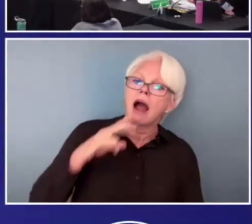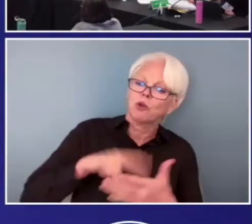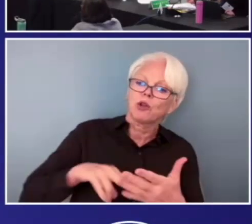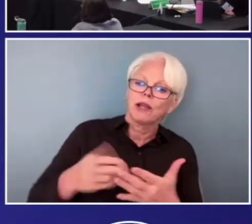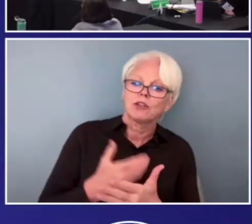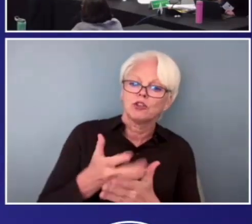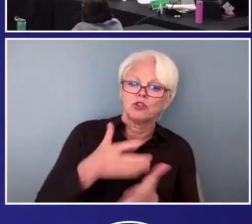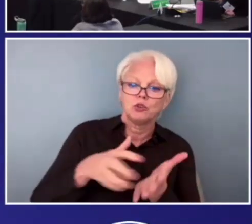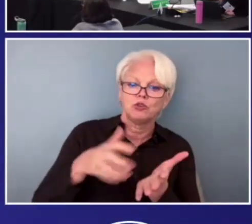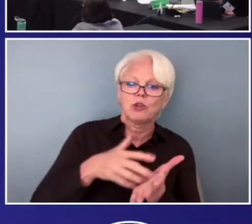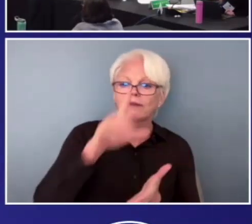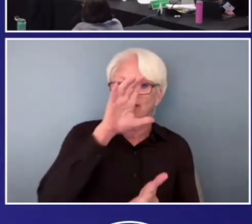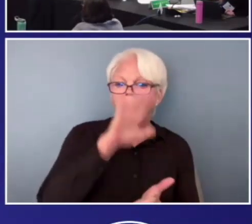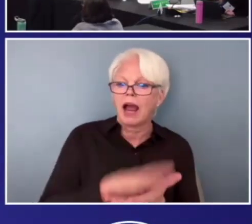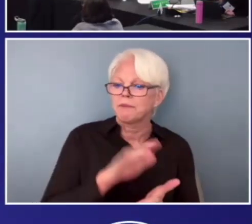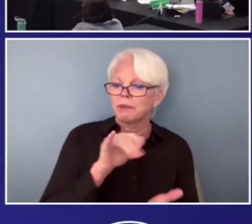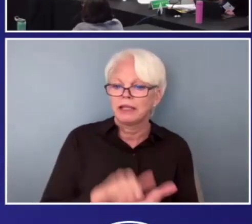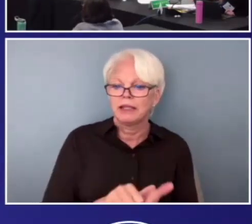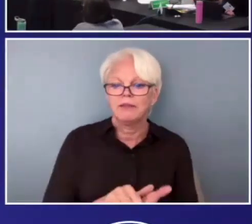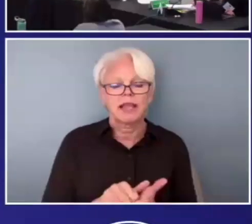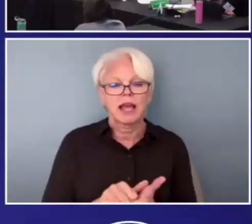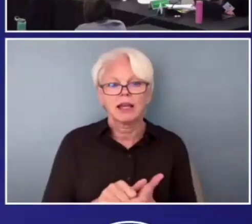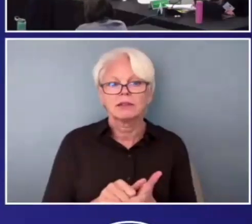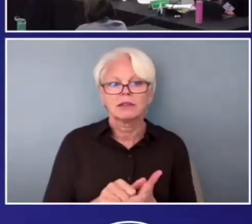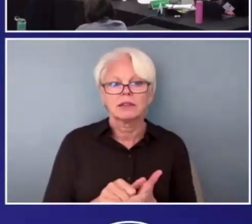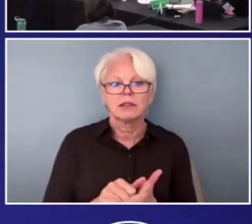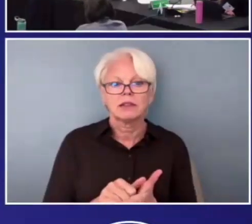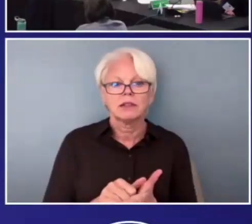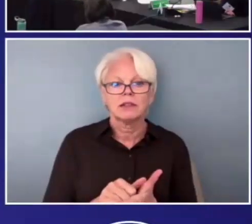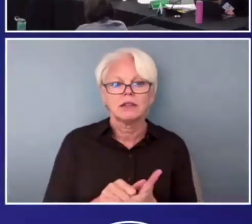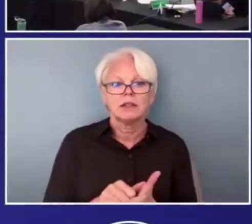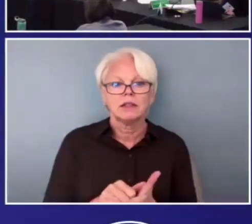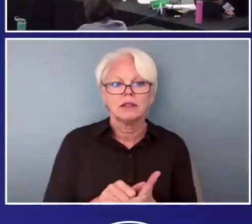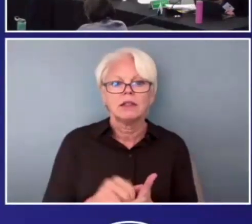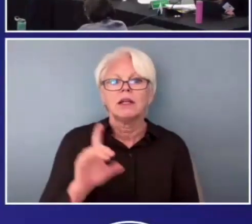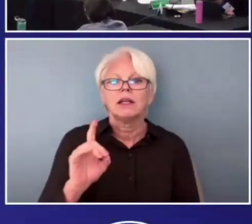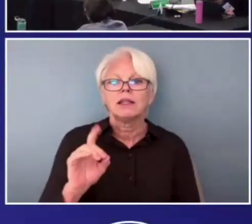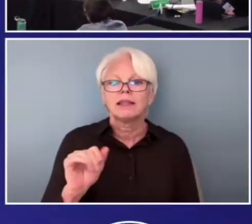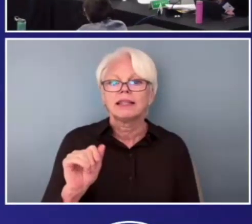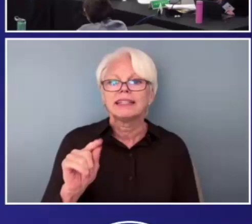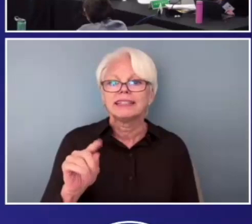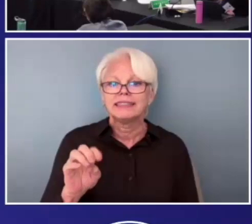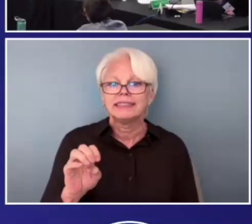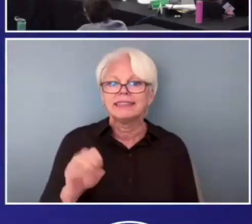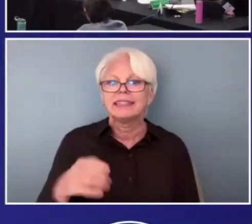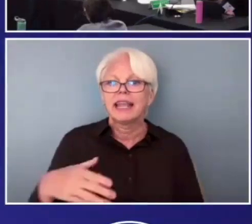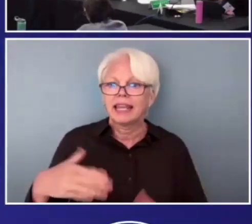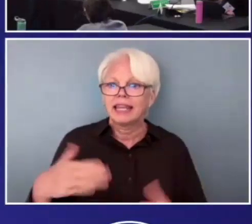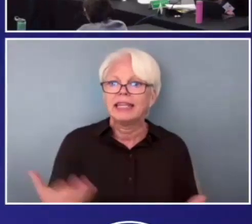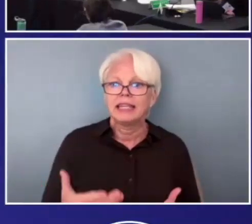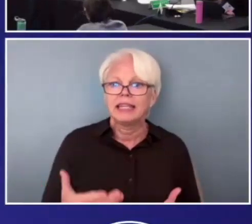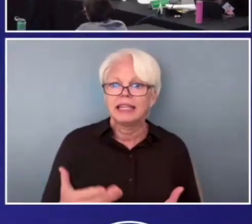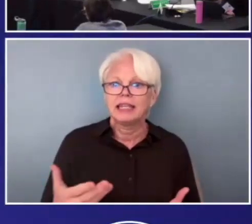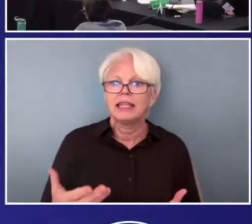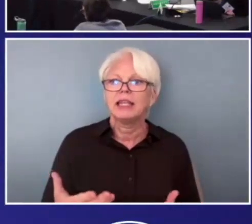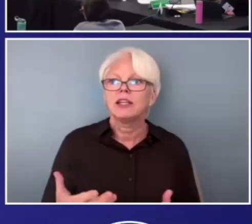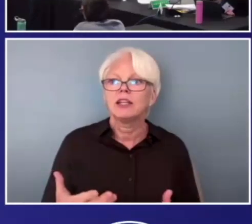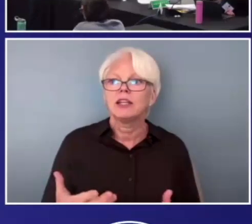and I believe that the date here is a date not a date dispersed before, and I think that that's the point that